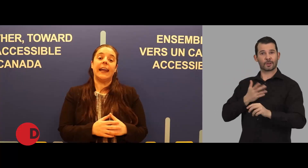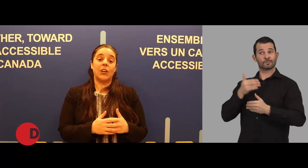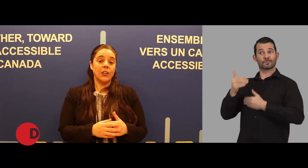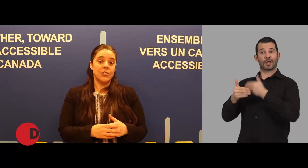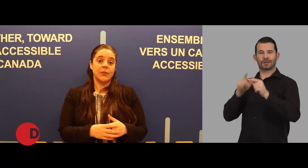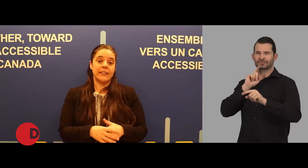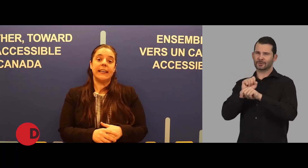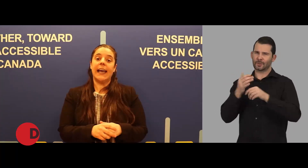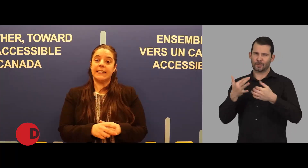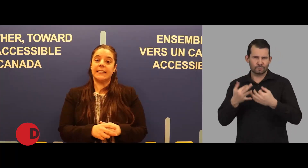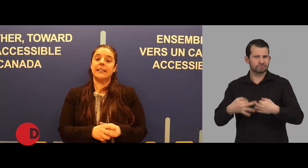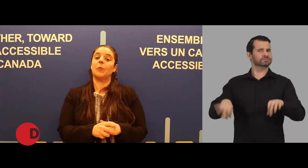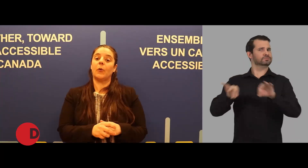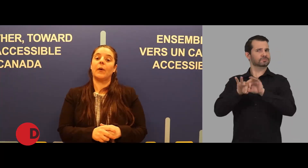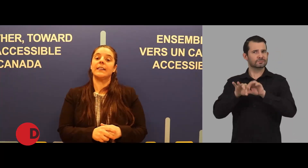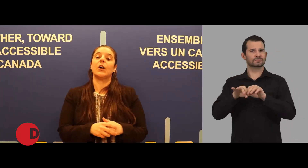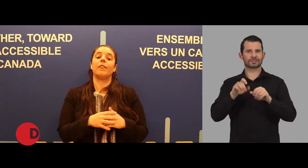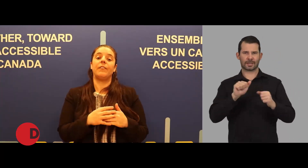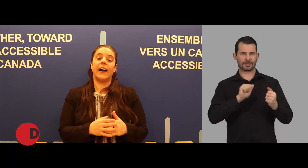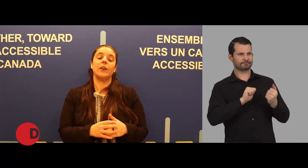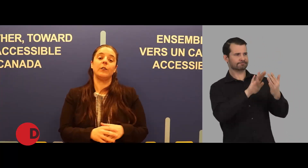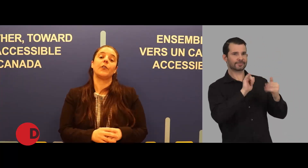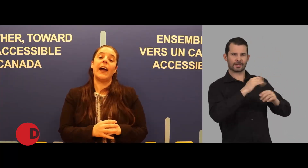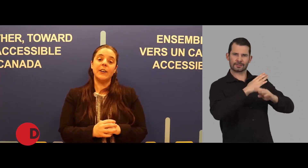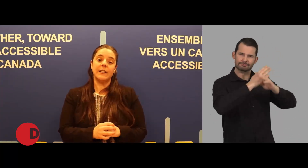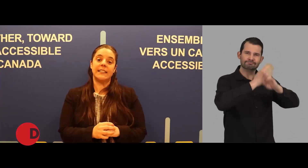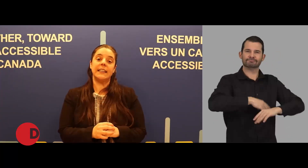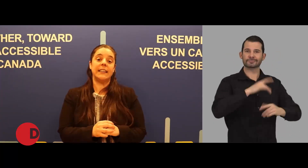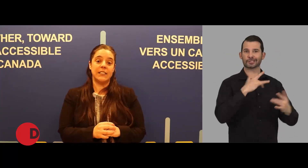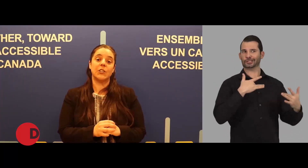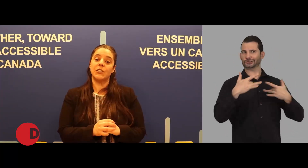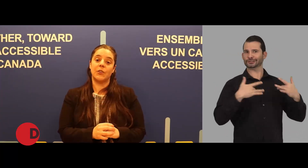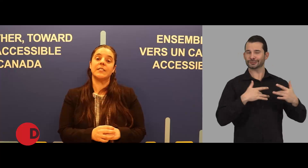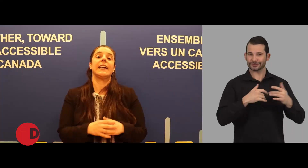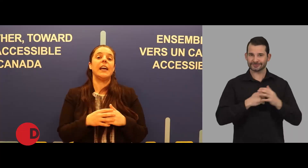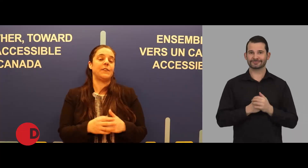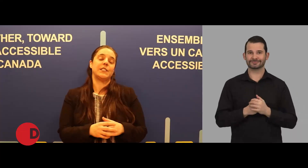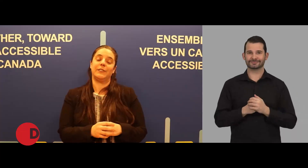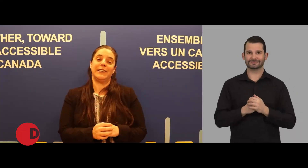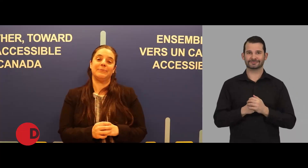our progress are vital for addressing these concerns effectively.